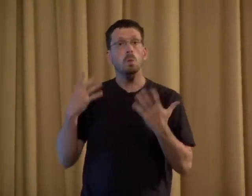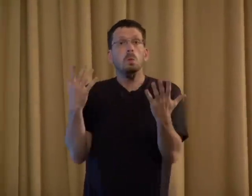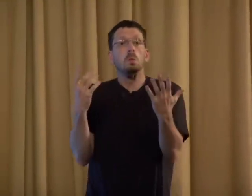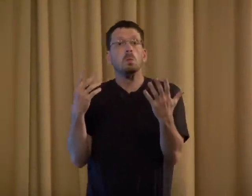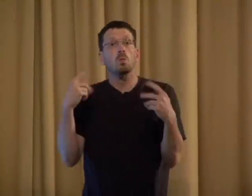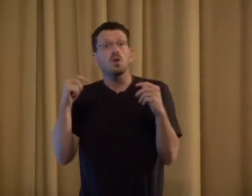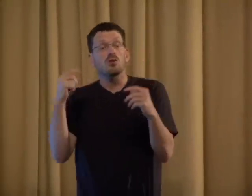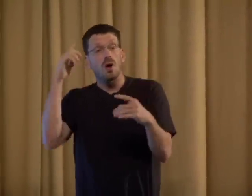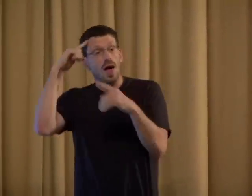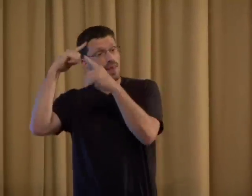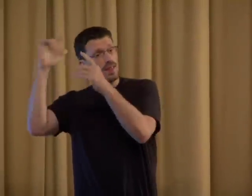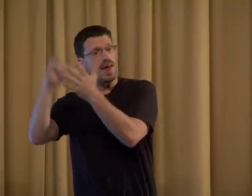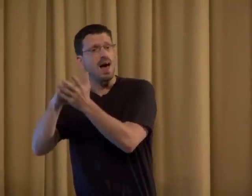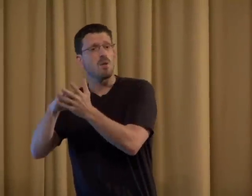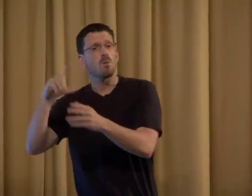Whatever happens, it doesn't matter in a way. Instead we must always treasure our hearts.